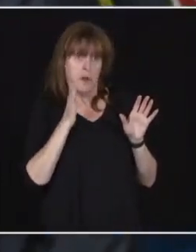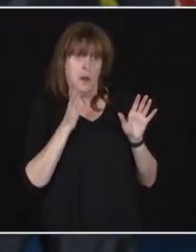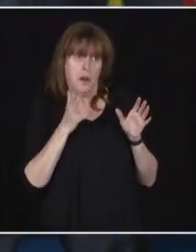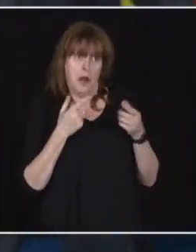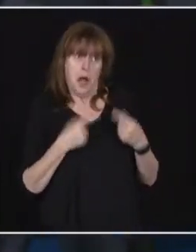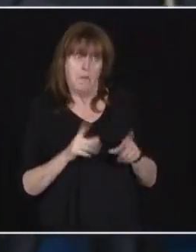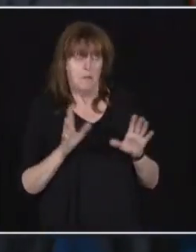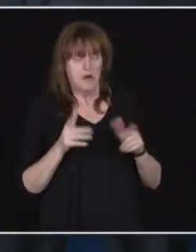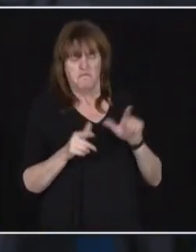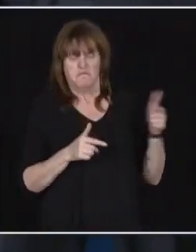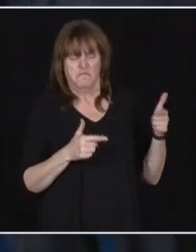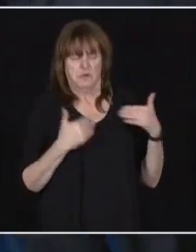I'm confident it will get done.